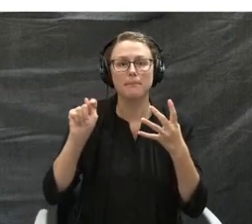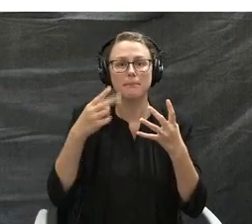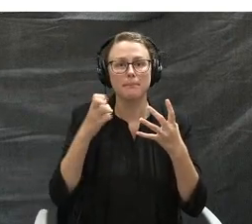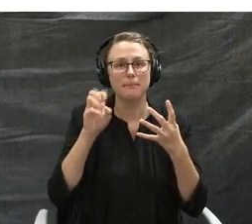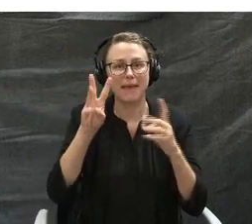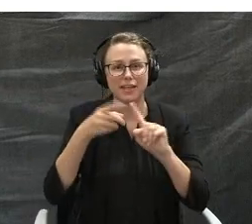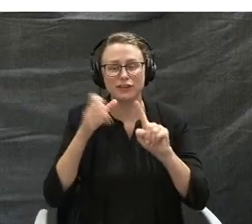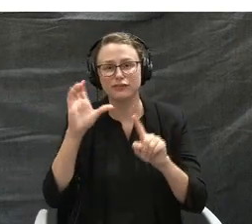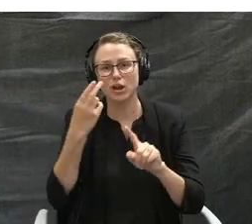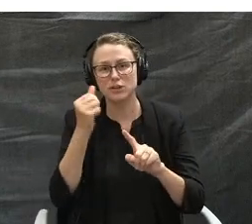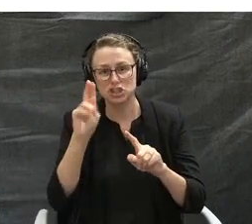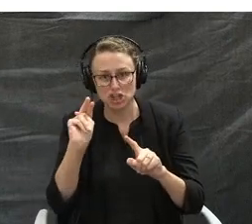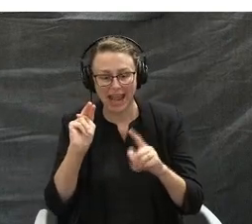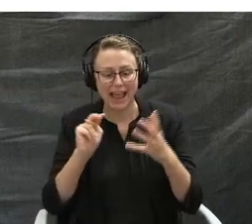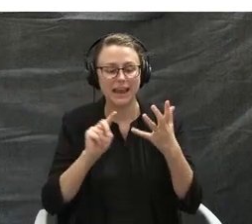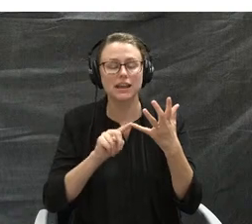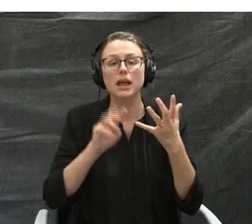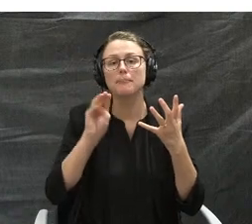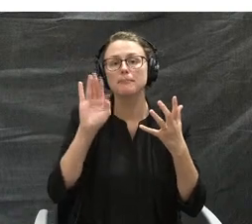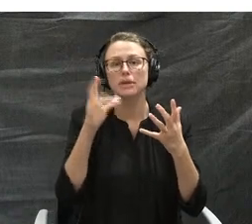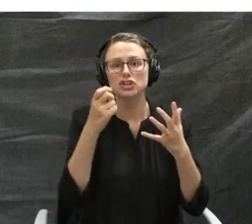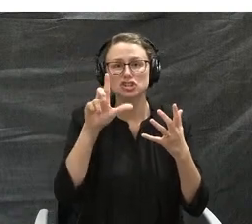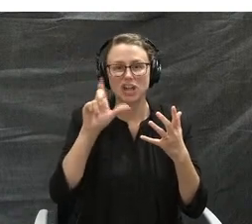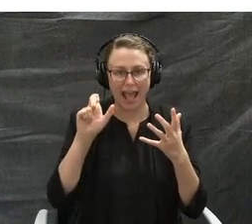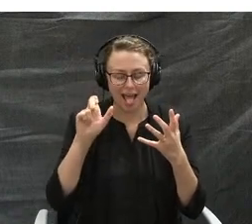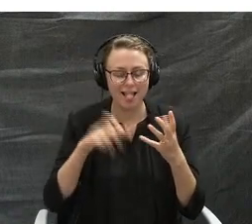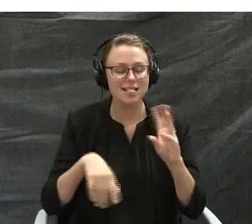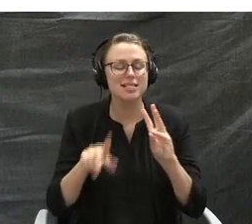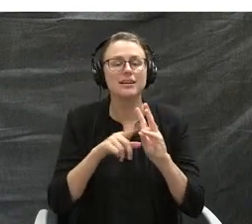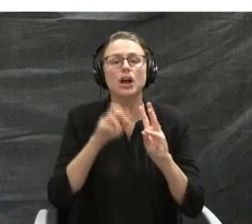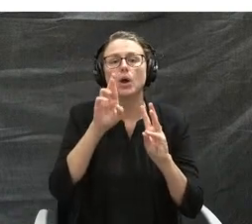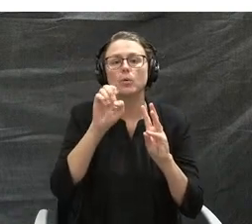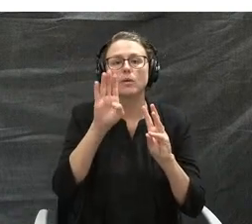baton of Chanhassen, Michelle Lee of Excel, sure, Rebecca